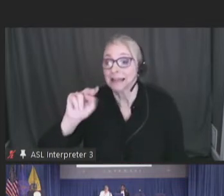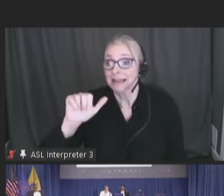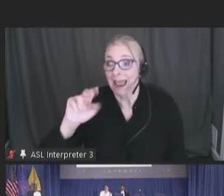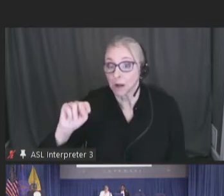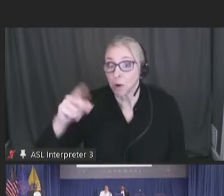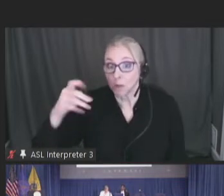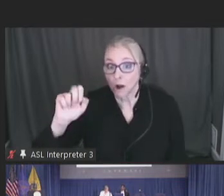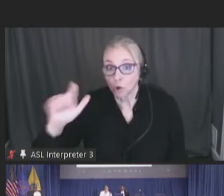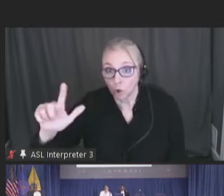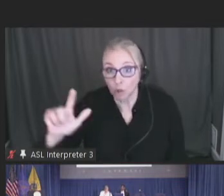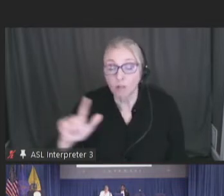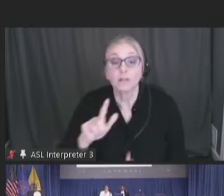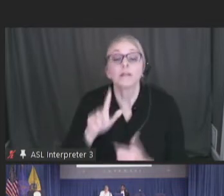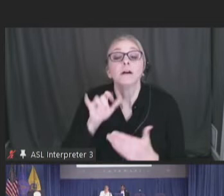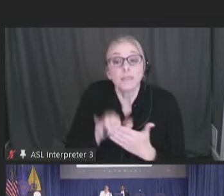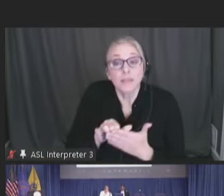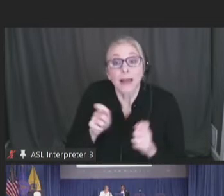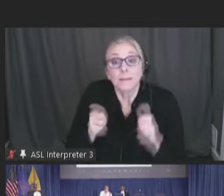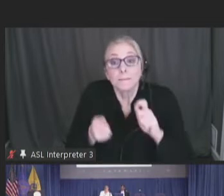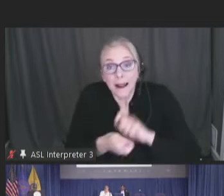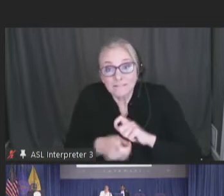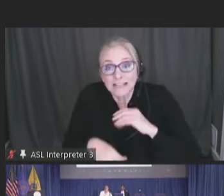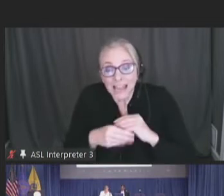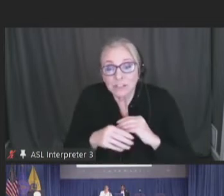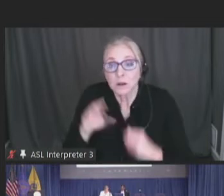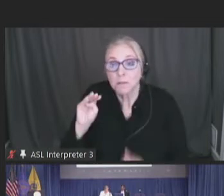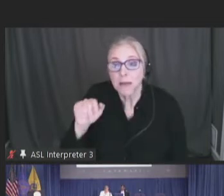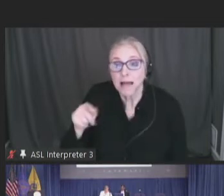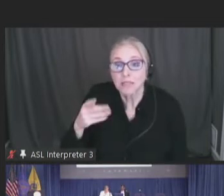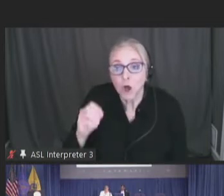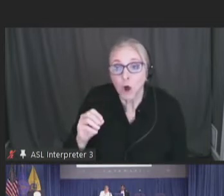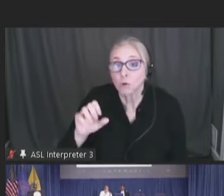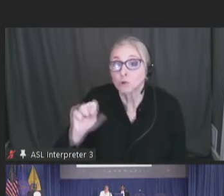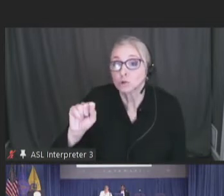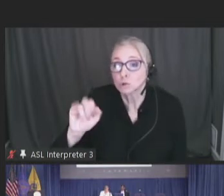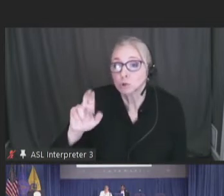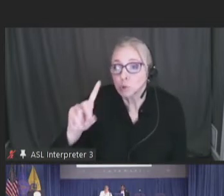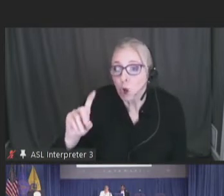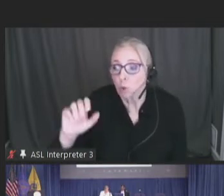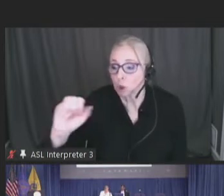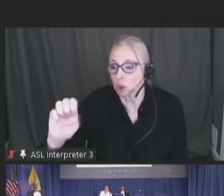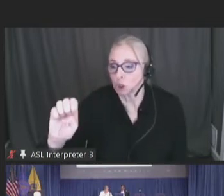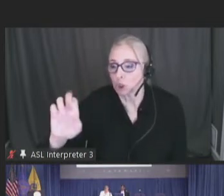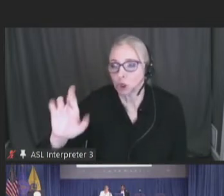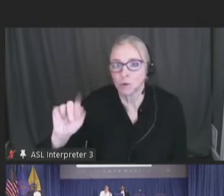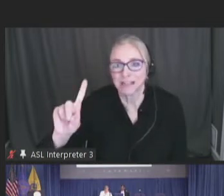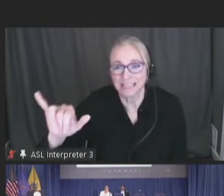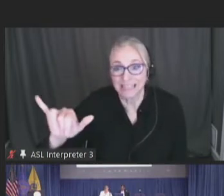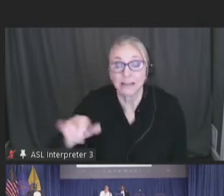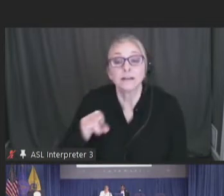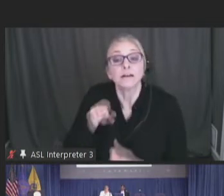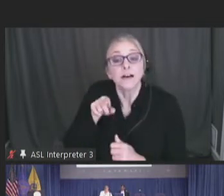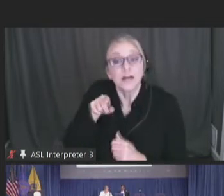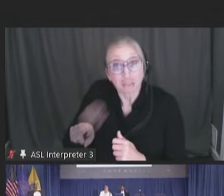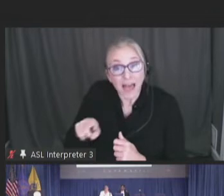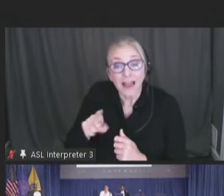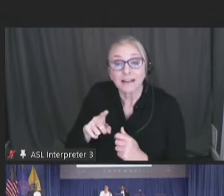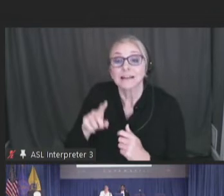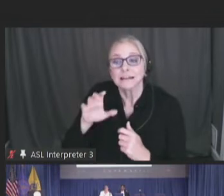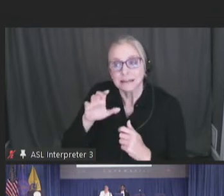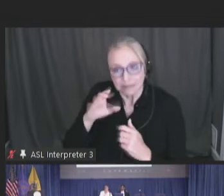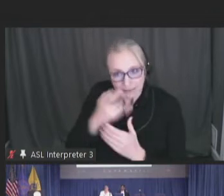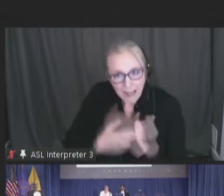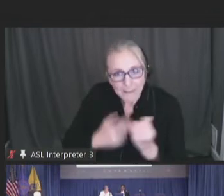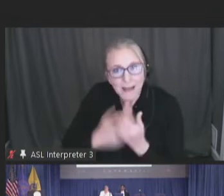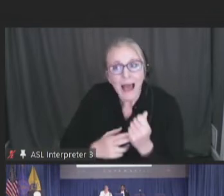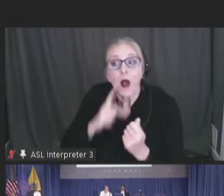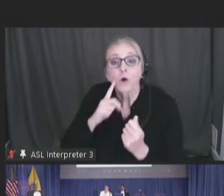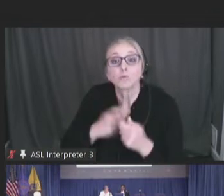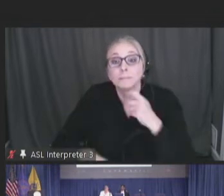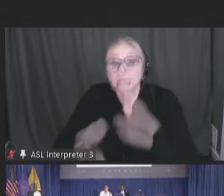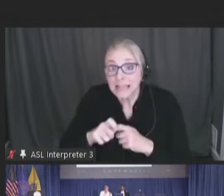We -- the modification is methylpseudouridine. That compound replaces uridine in the mRNA.